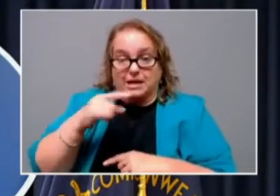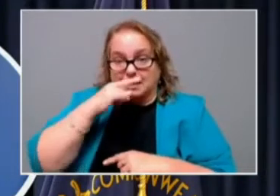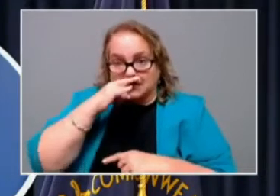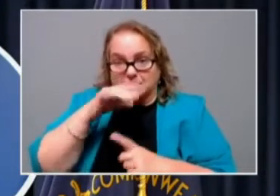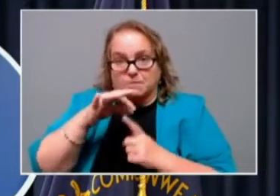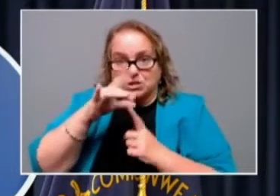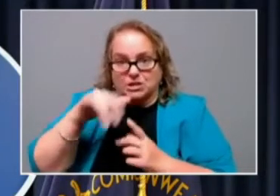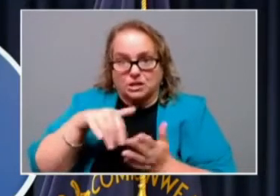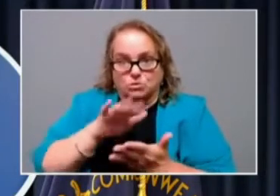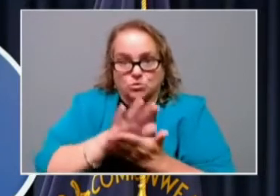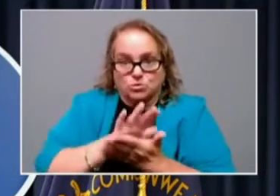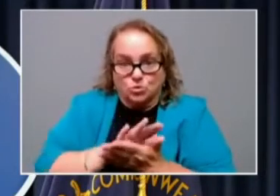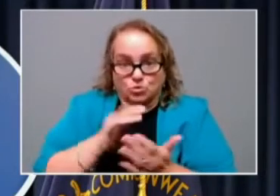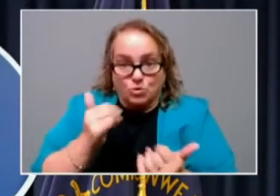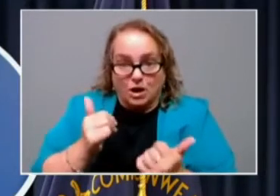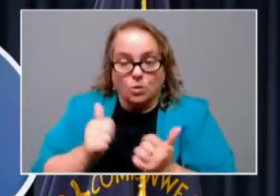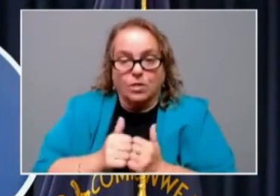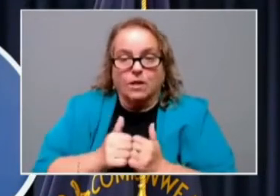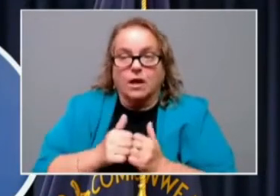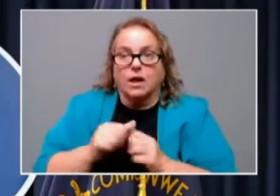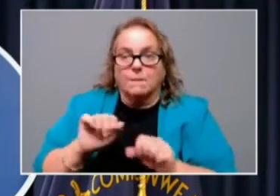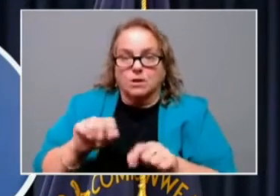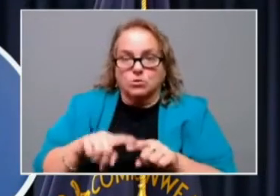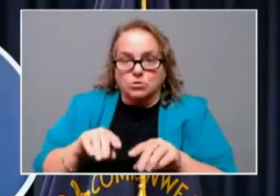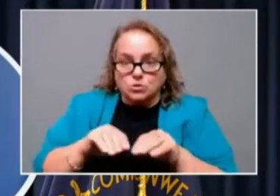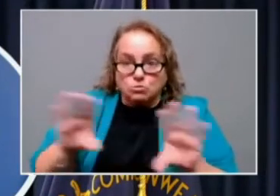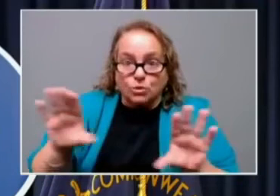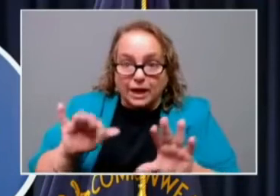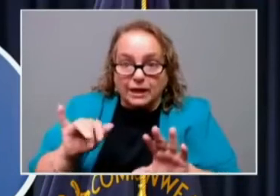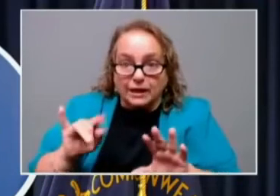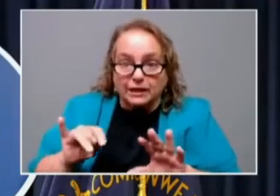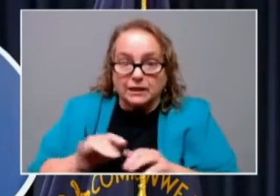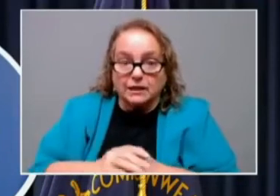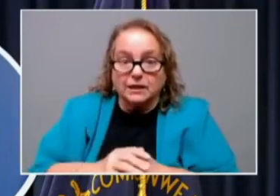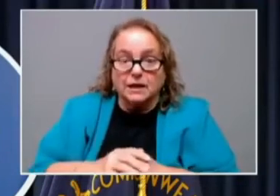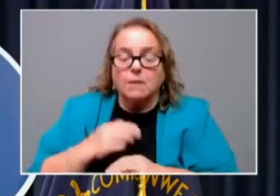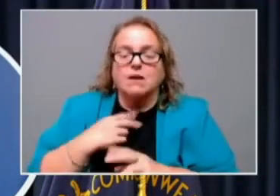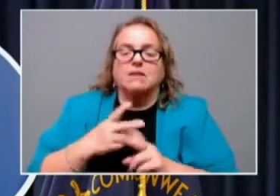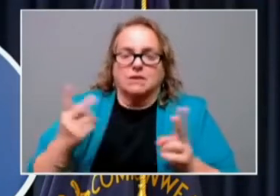now with the ability to spread. I'm very excited about it. Um,